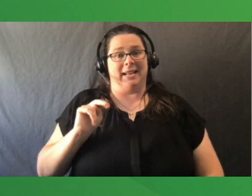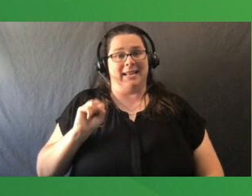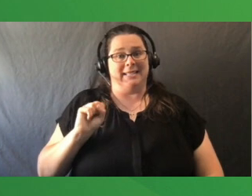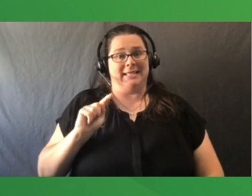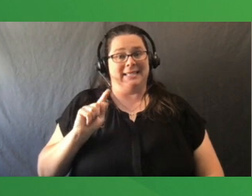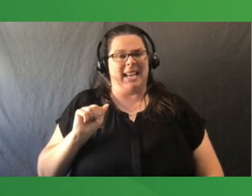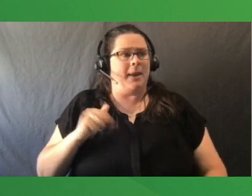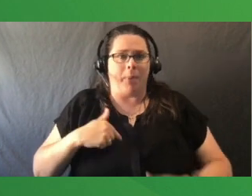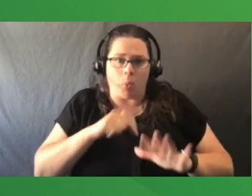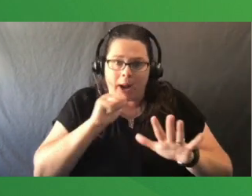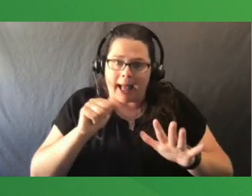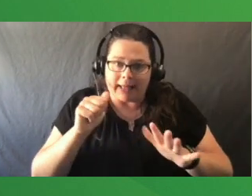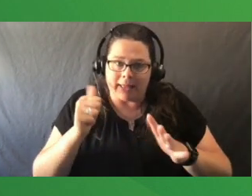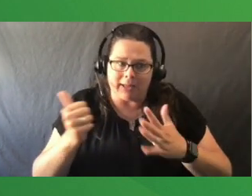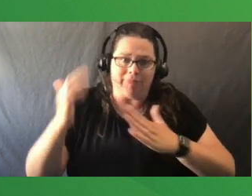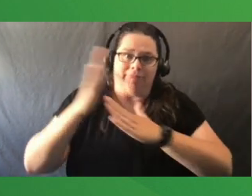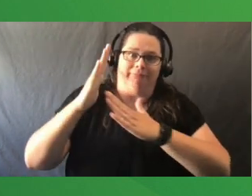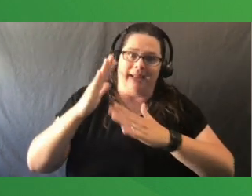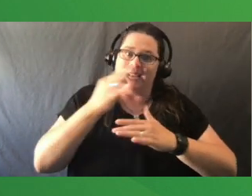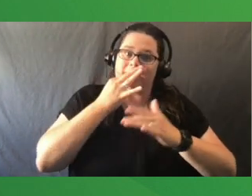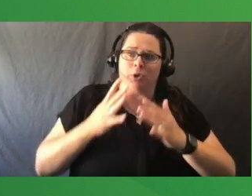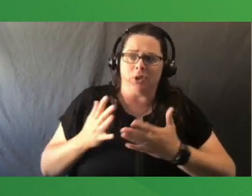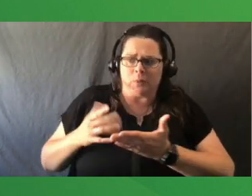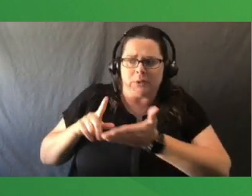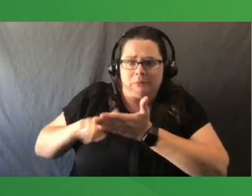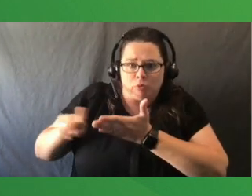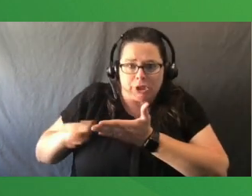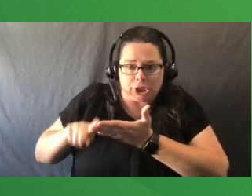We take all the research and we use that research to do what we're doing.